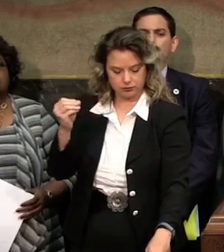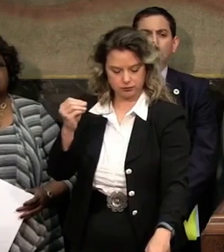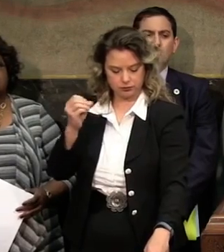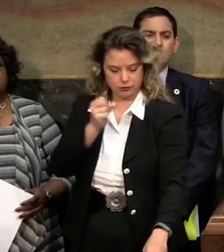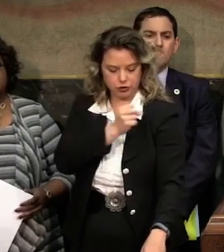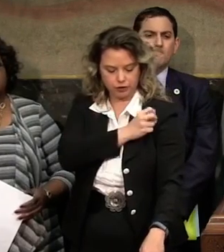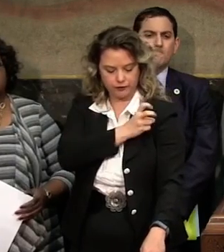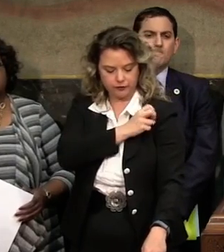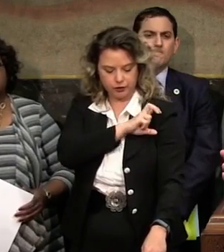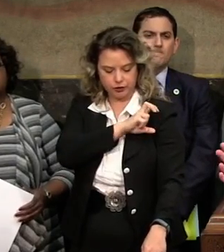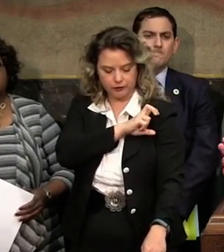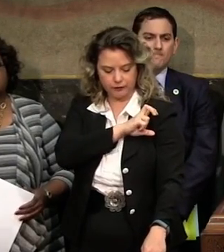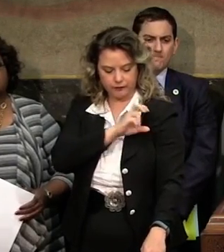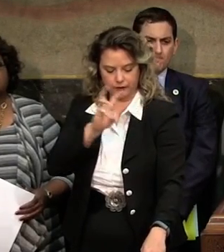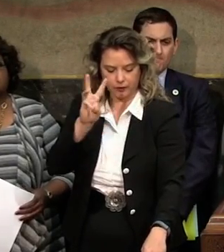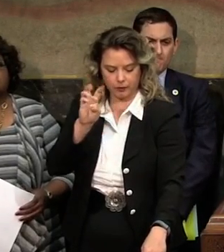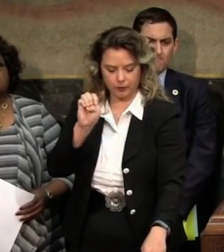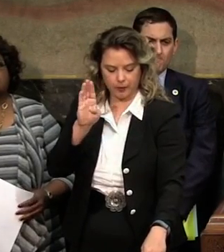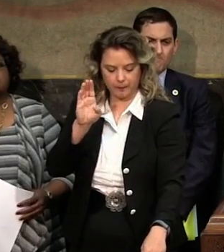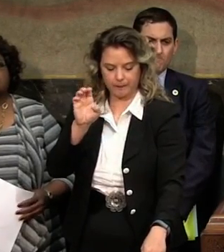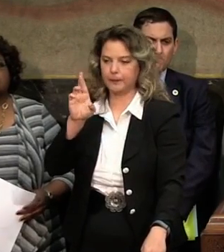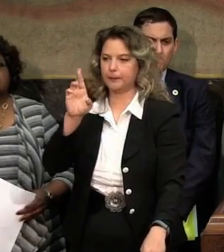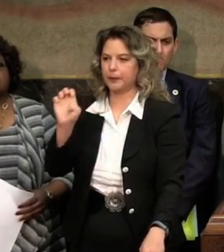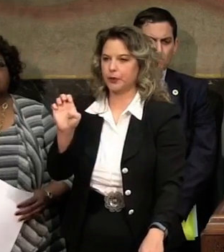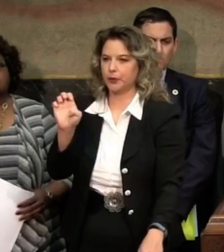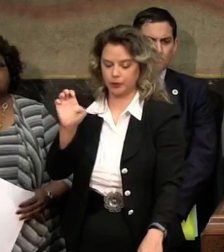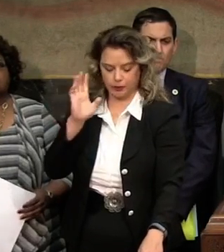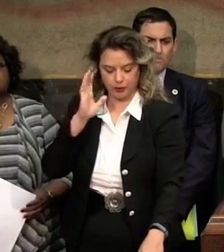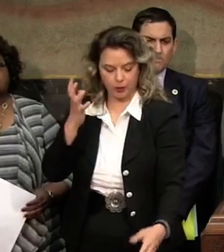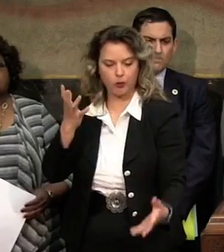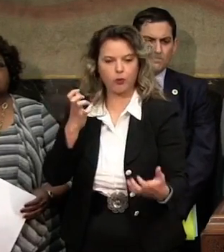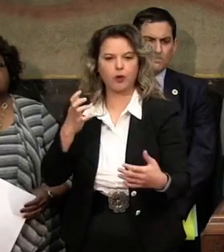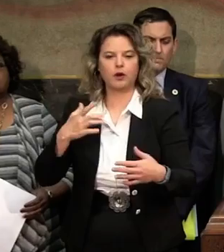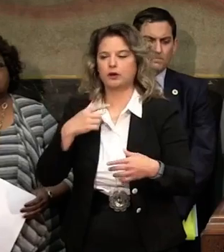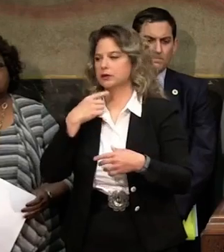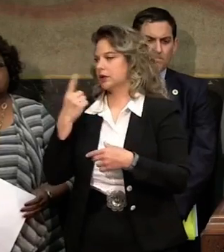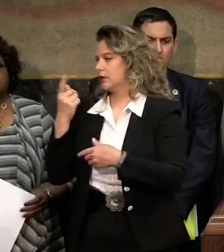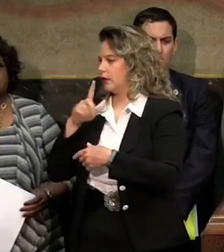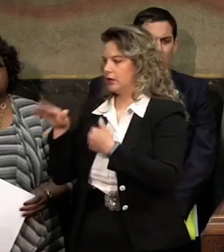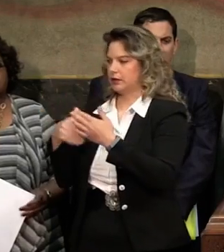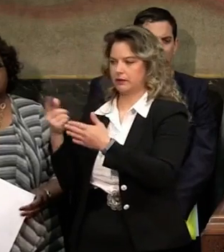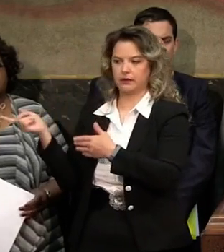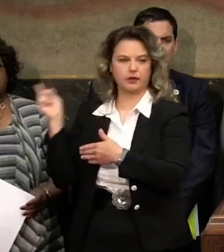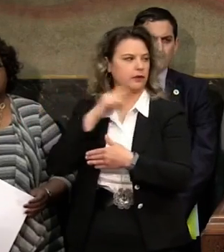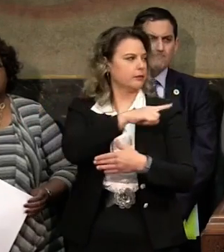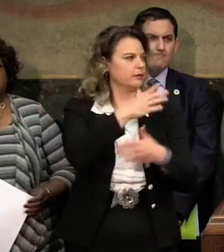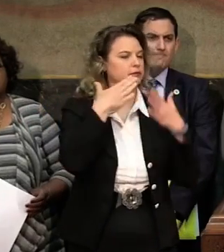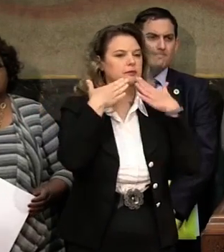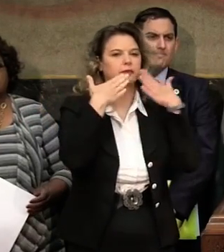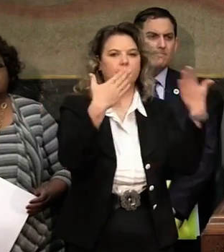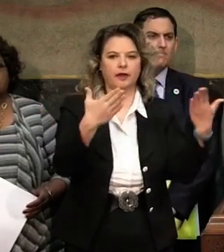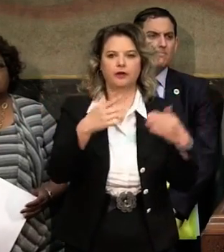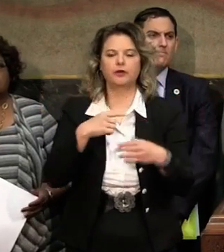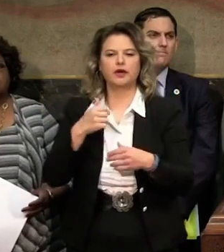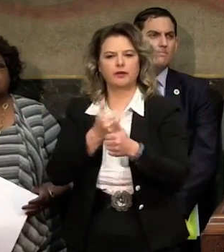appreciation for everyone who is here today and everyone who served on the task force as well which just a few